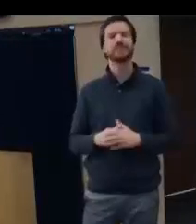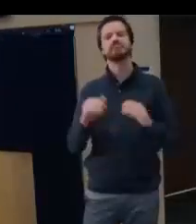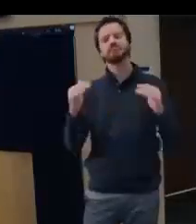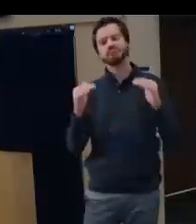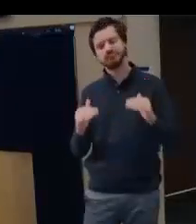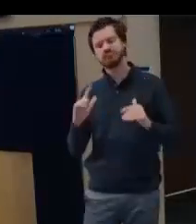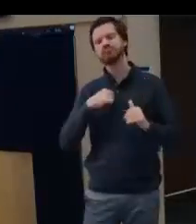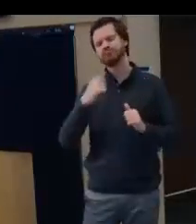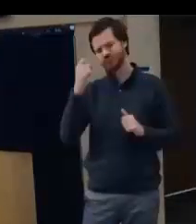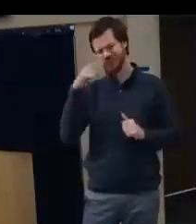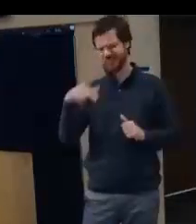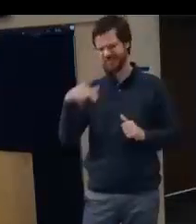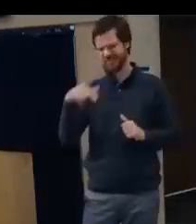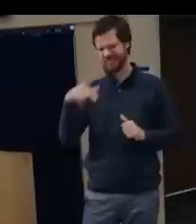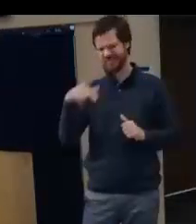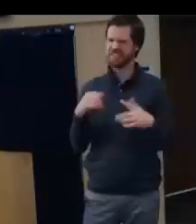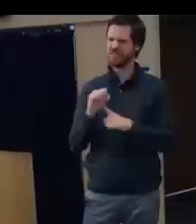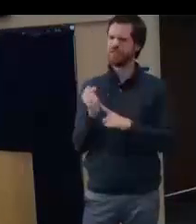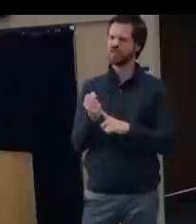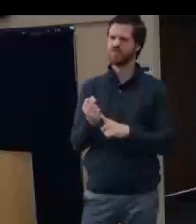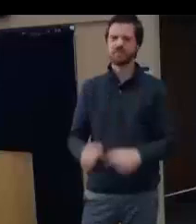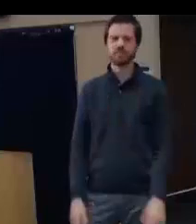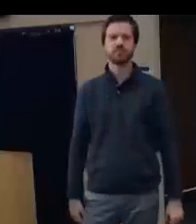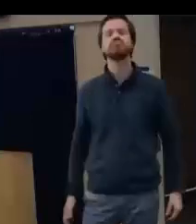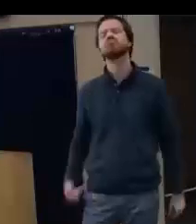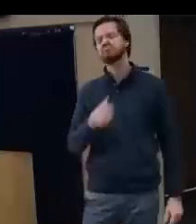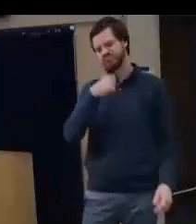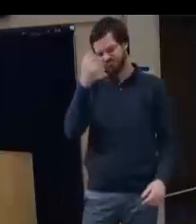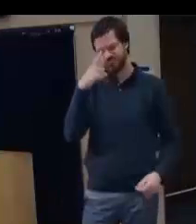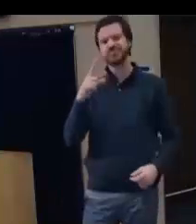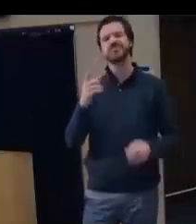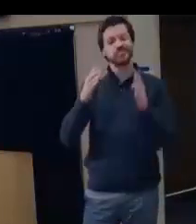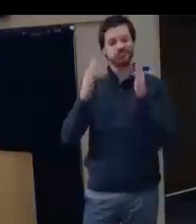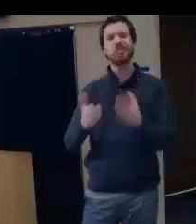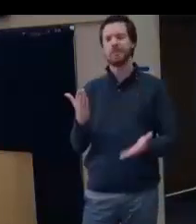I understand this can be a scary situation it's understandable somebody would be concerned about